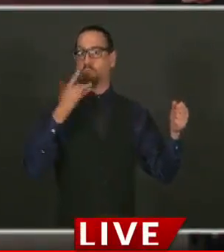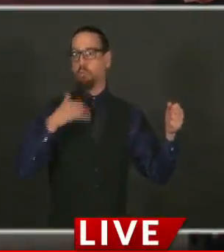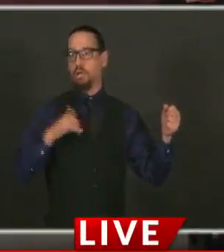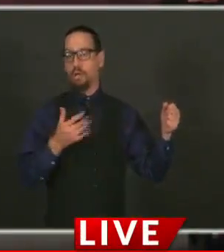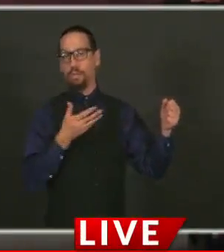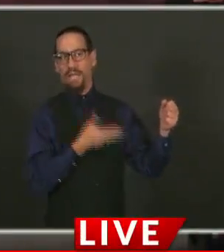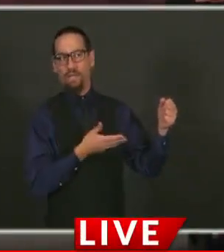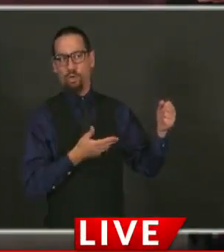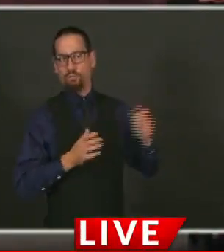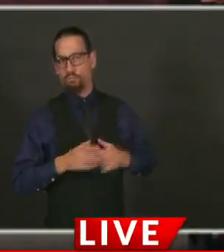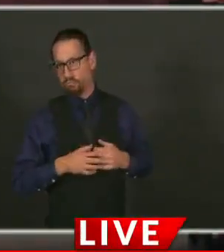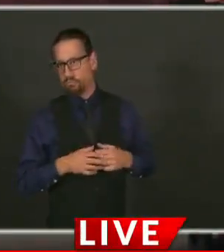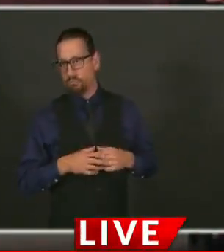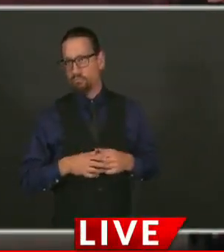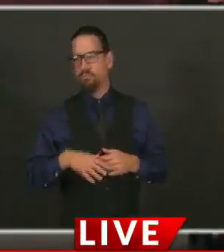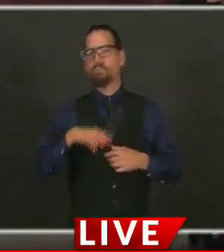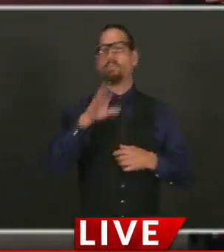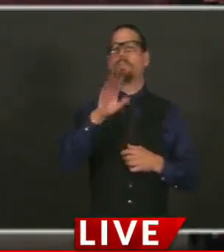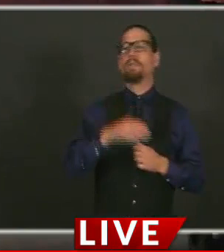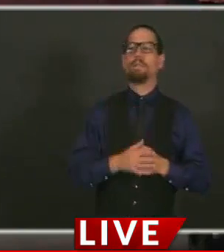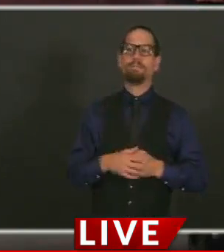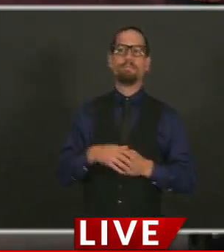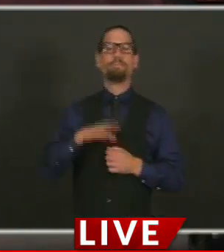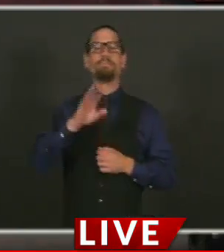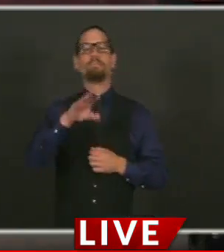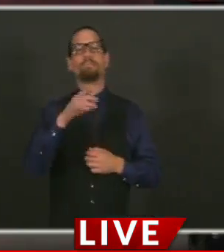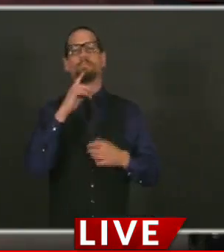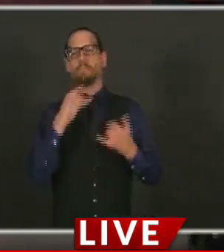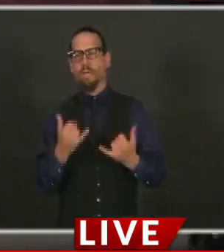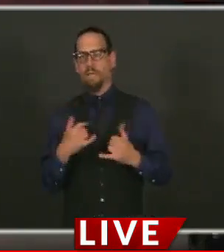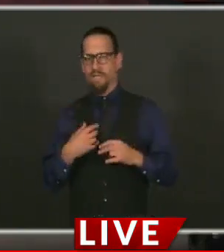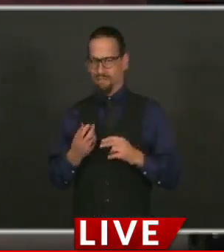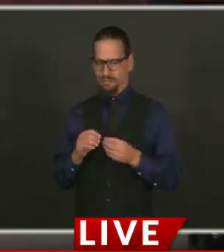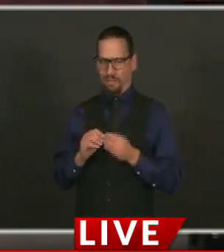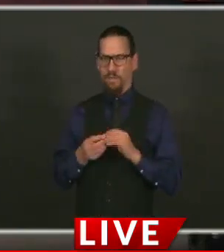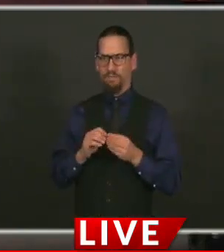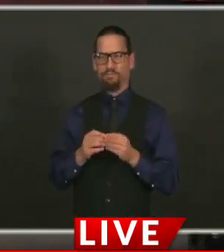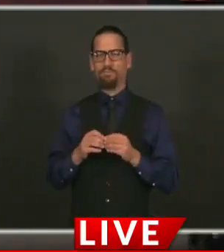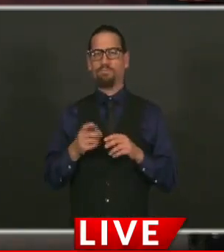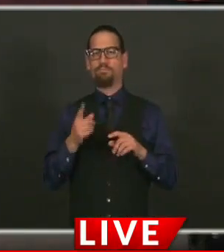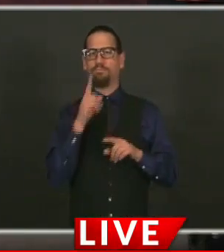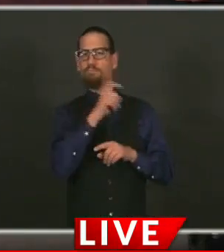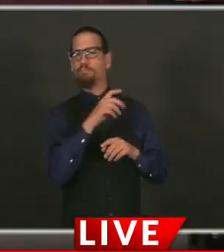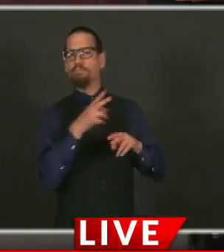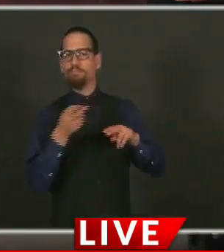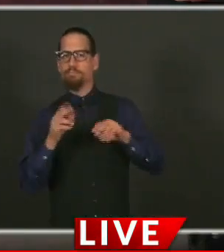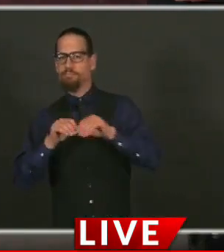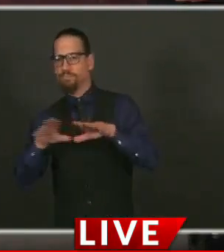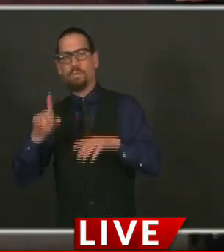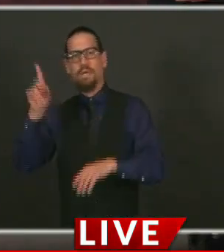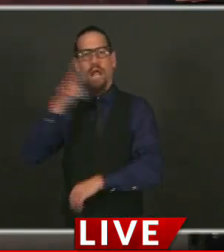IF WE NEED IT, IT IS THERE. GIVEN THE TRENDS YOU AND THE